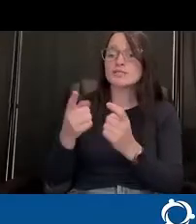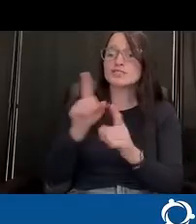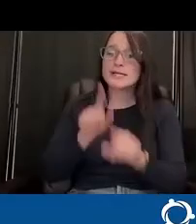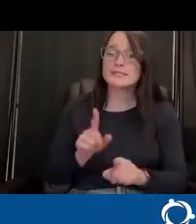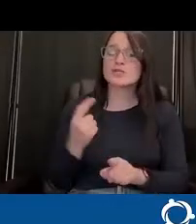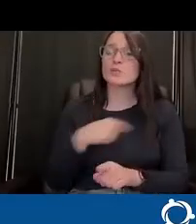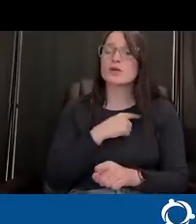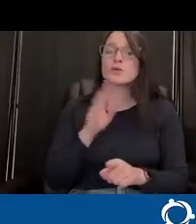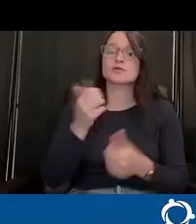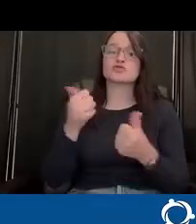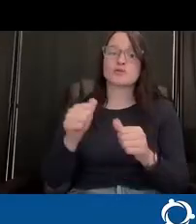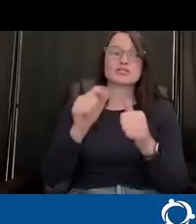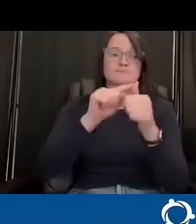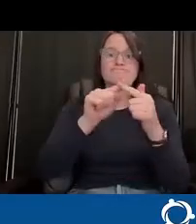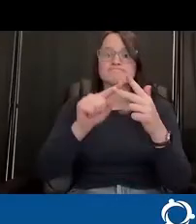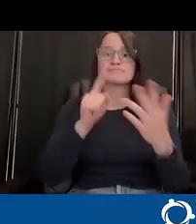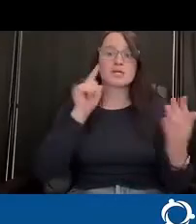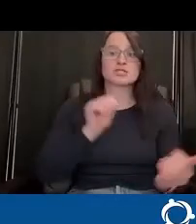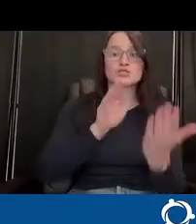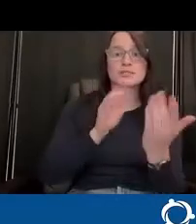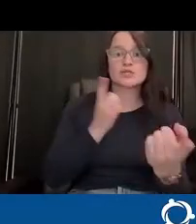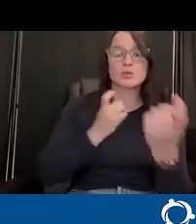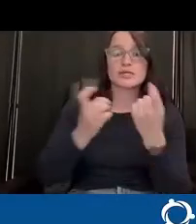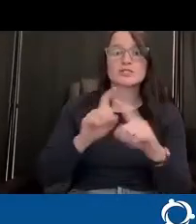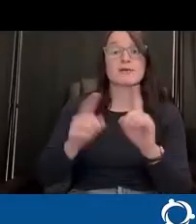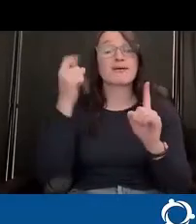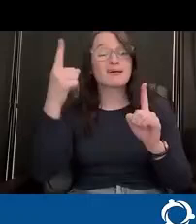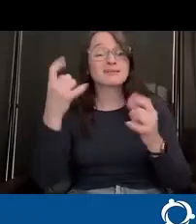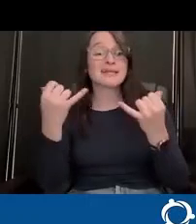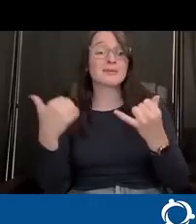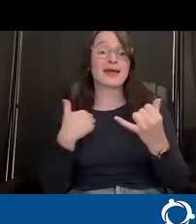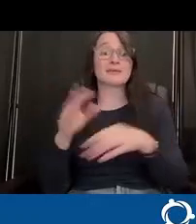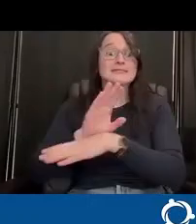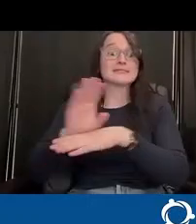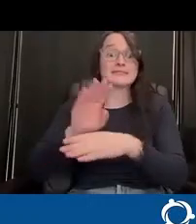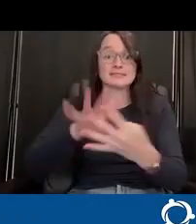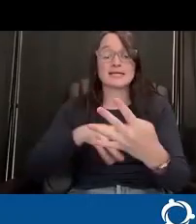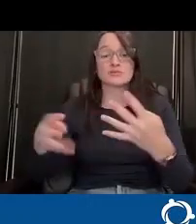such a good lineup of speakers and they have a lot to share. Um, one special plug for today's event